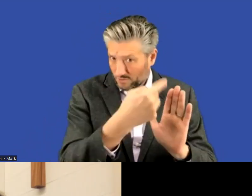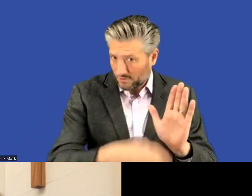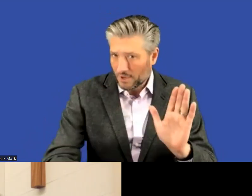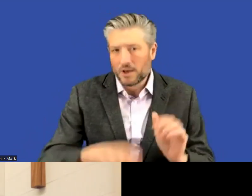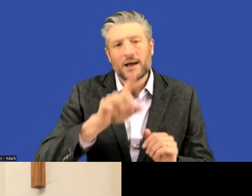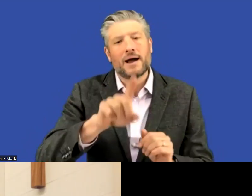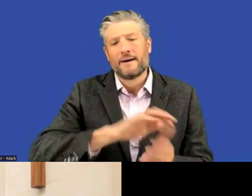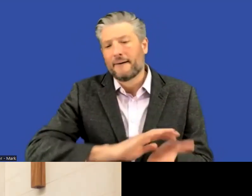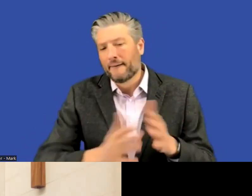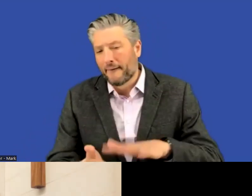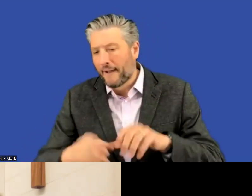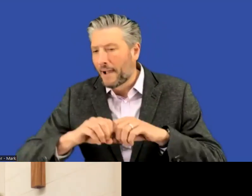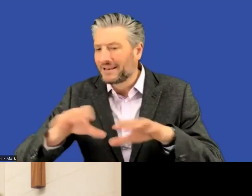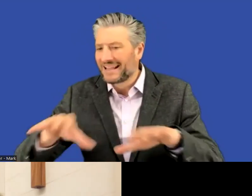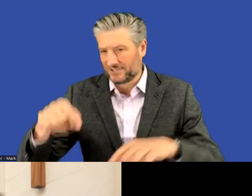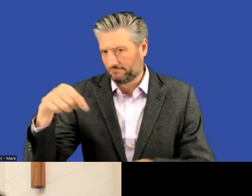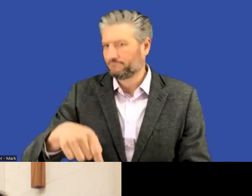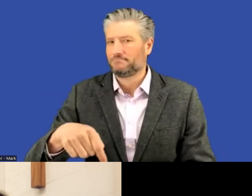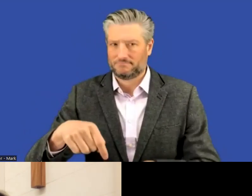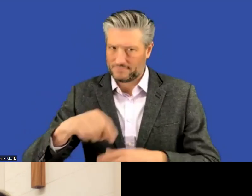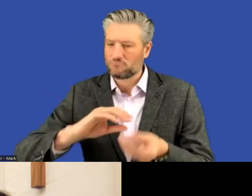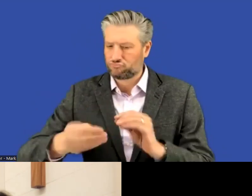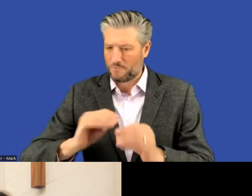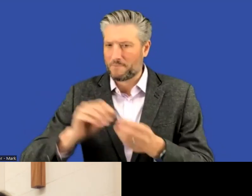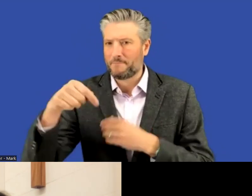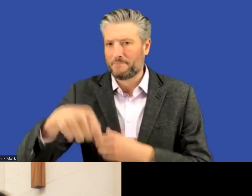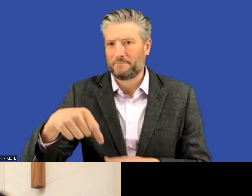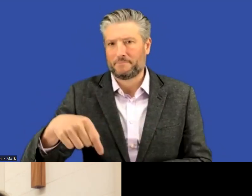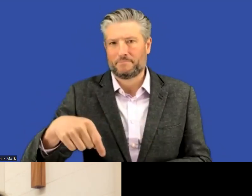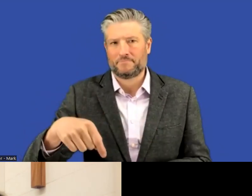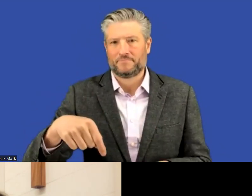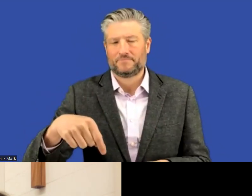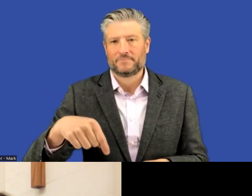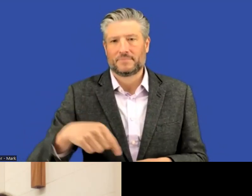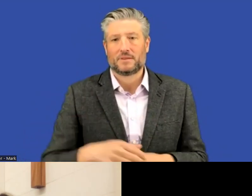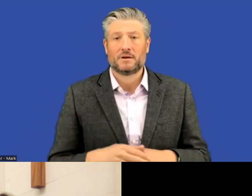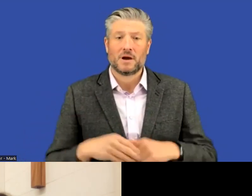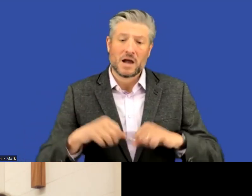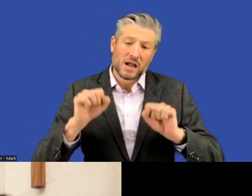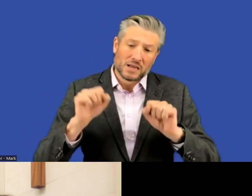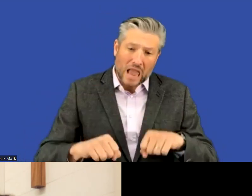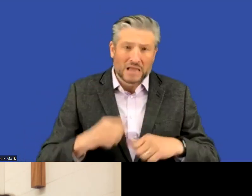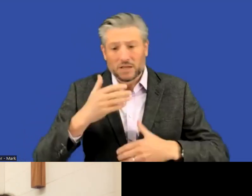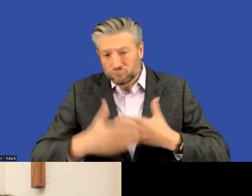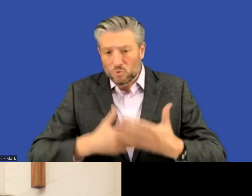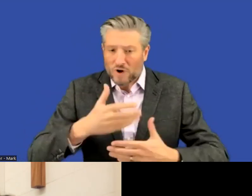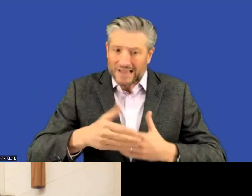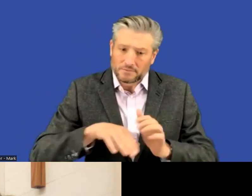Of course, we can make some progress. Nothing is perfect, but we already have everything we need.